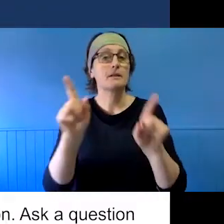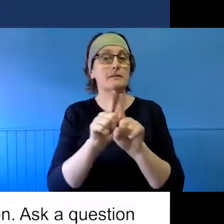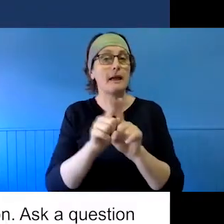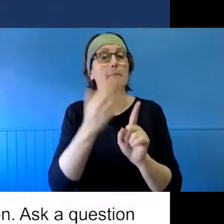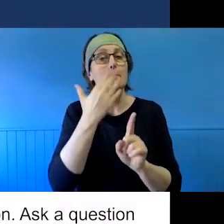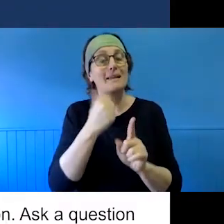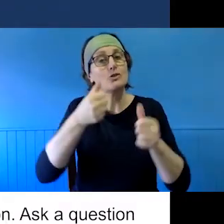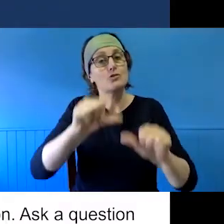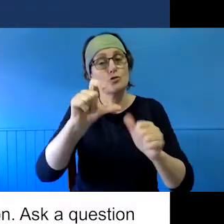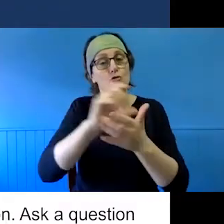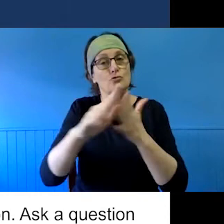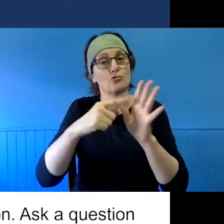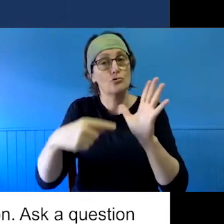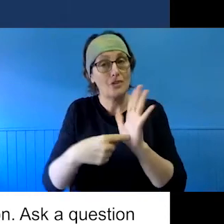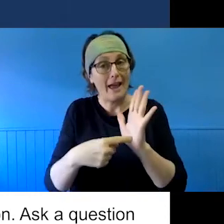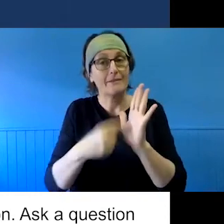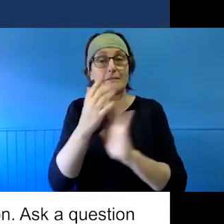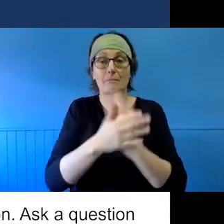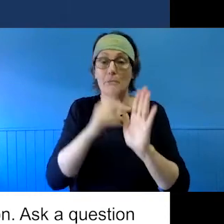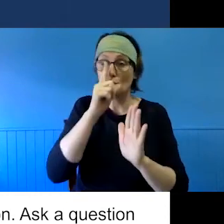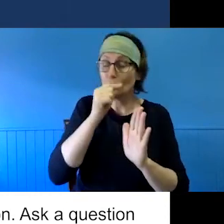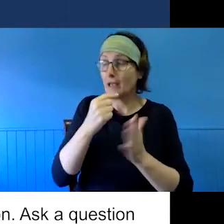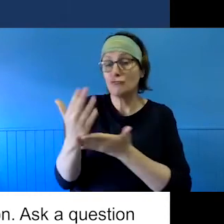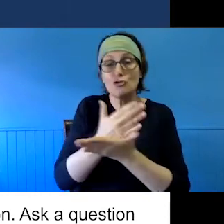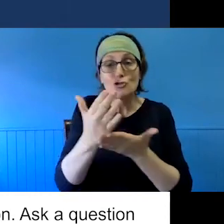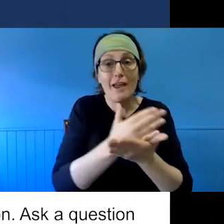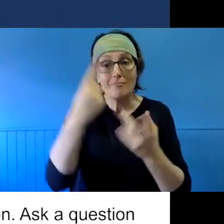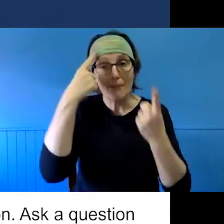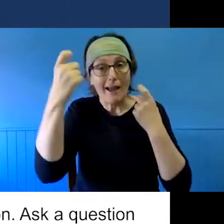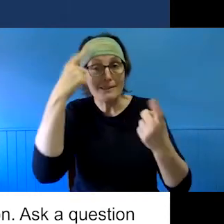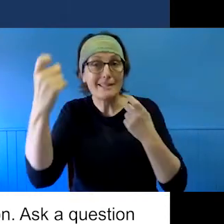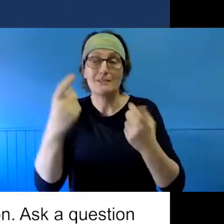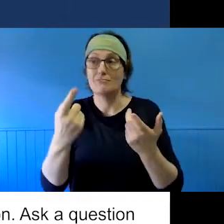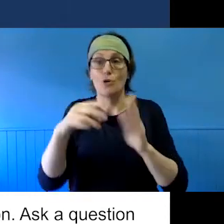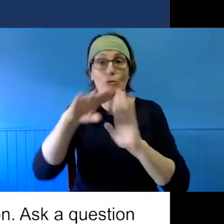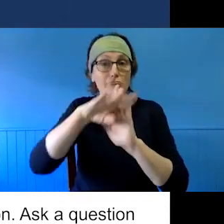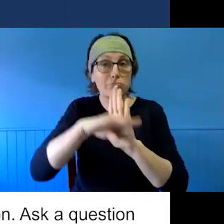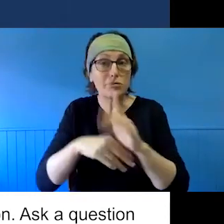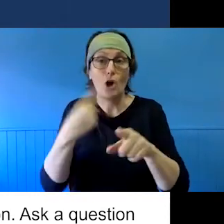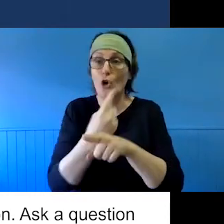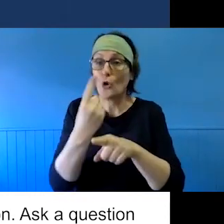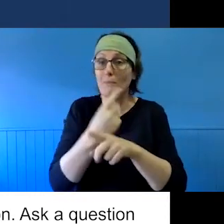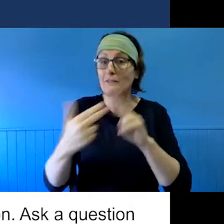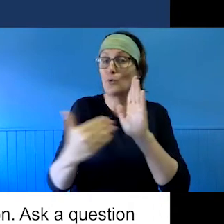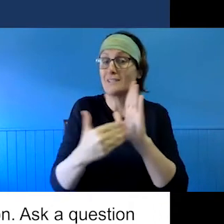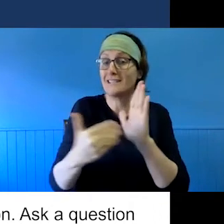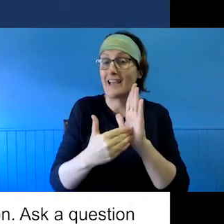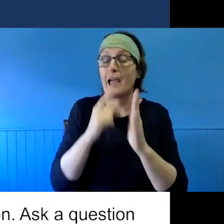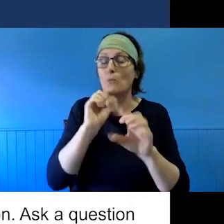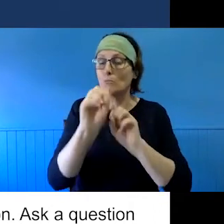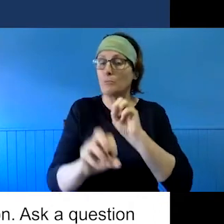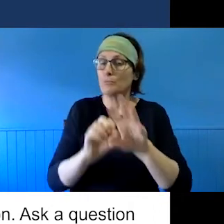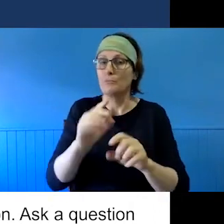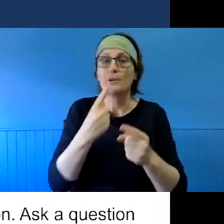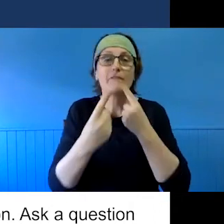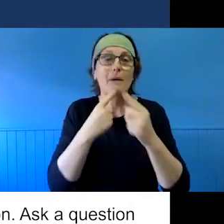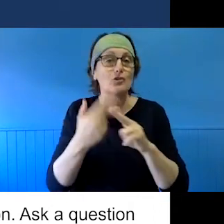ideas, thoughts and links on the chat box.